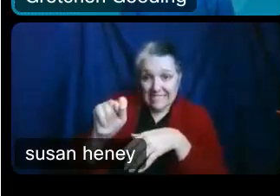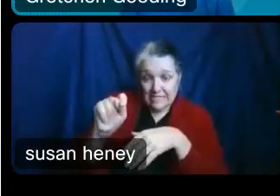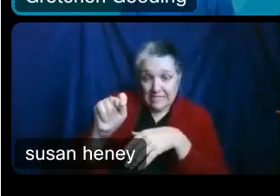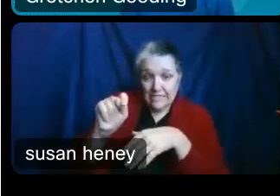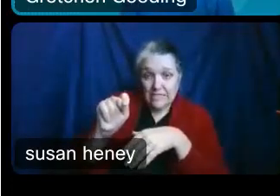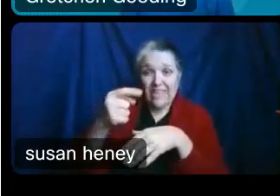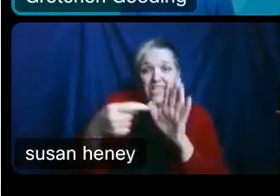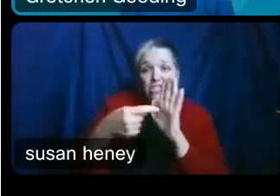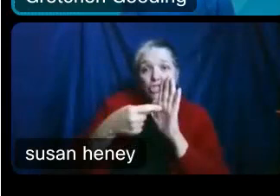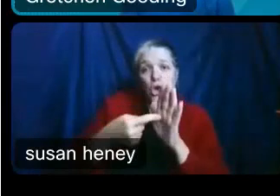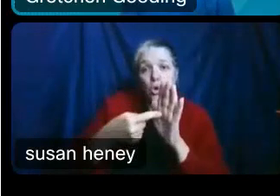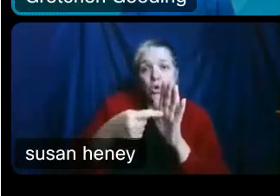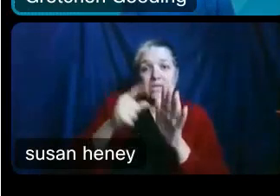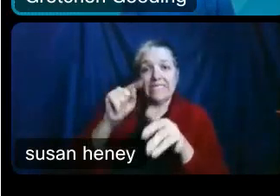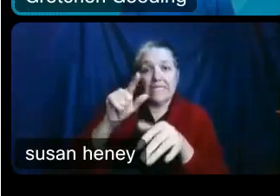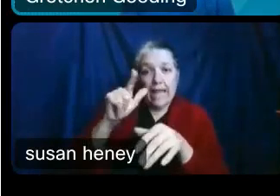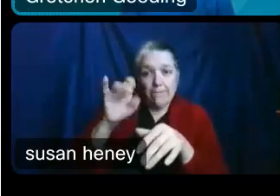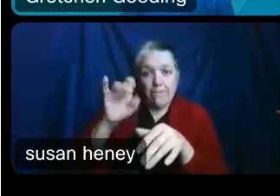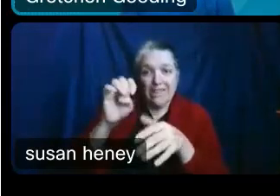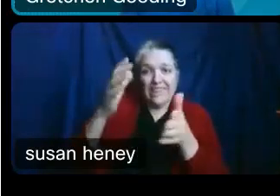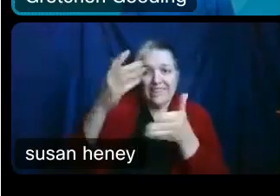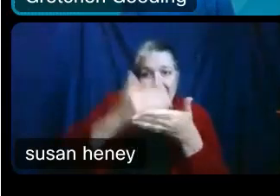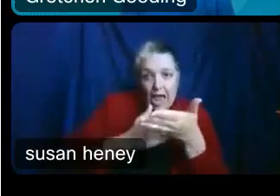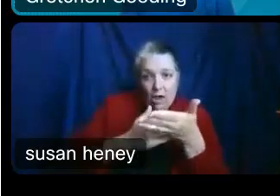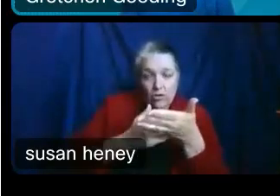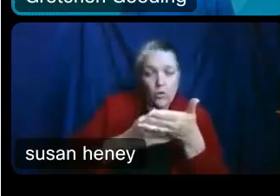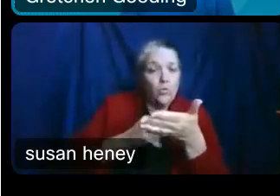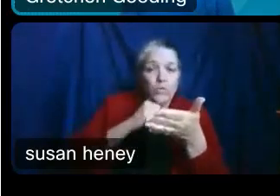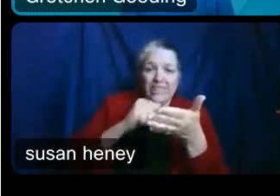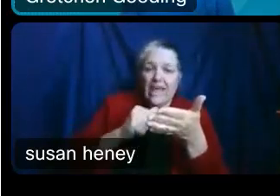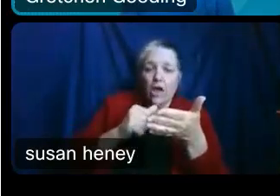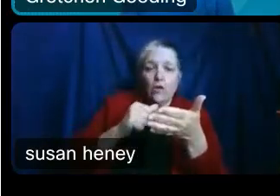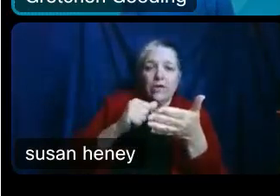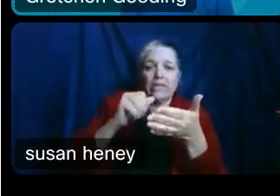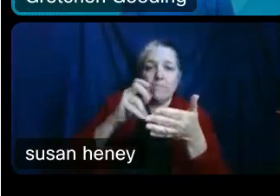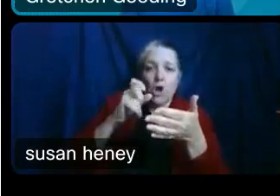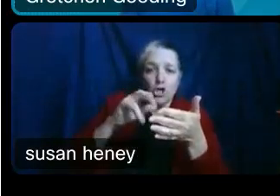of tables without the estimates of margin or margins of error filled in. They contain